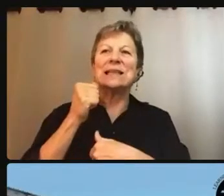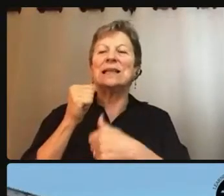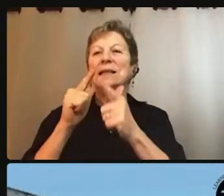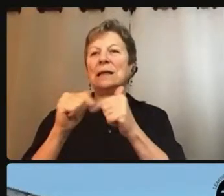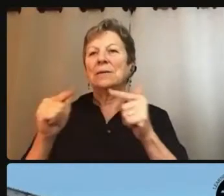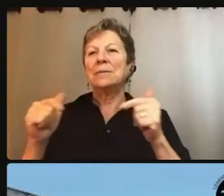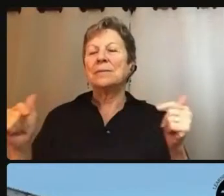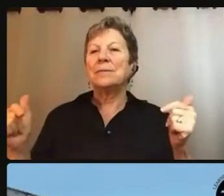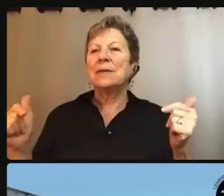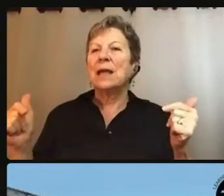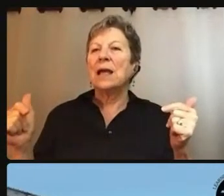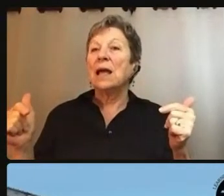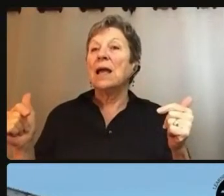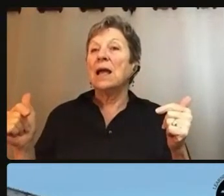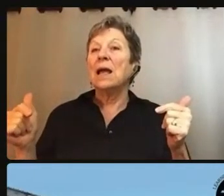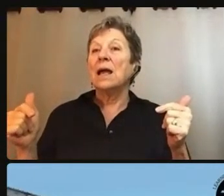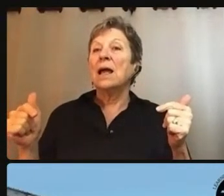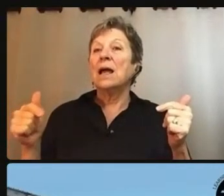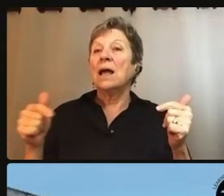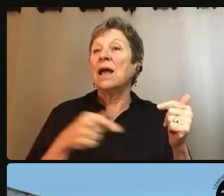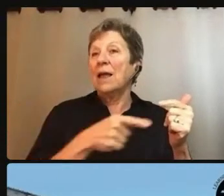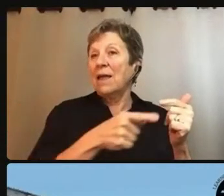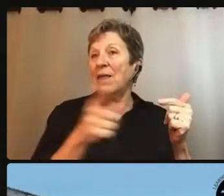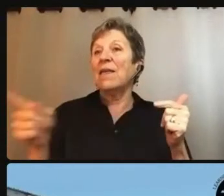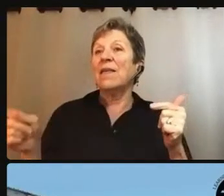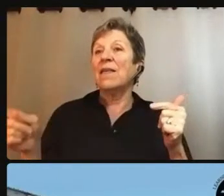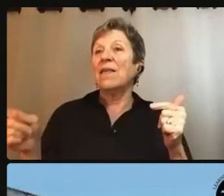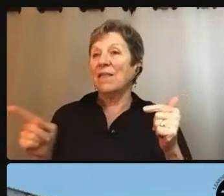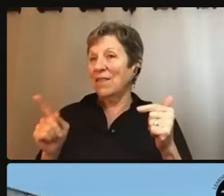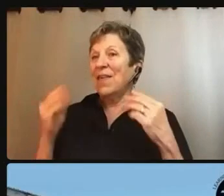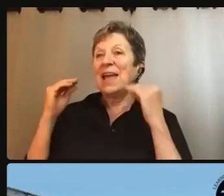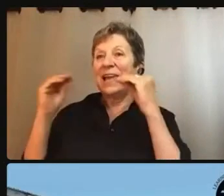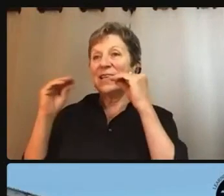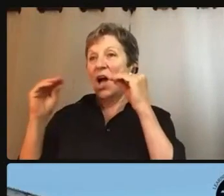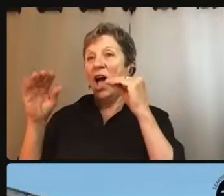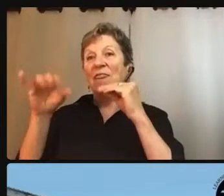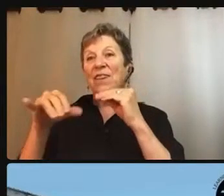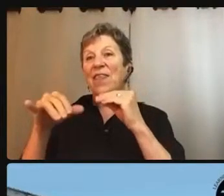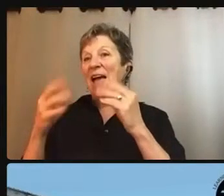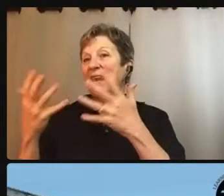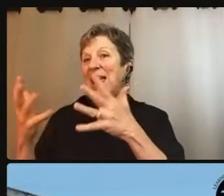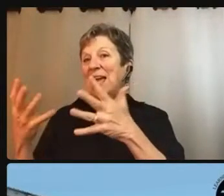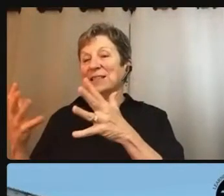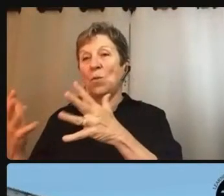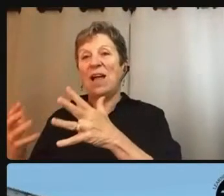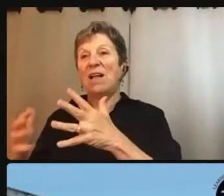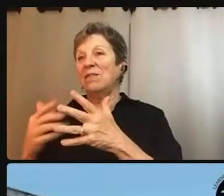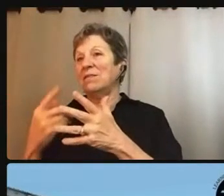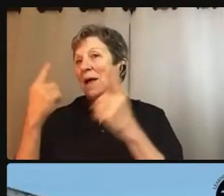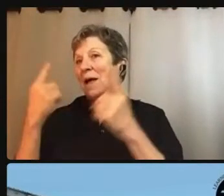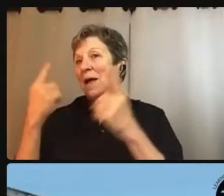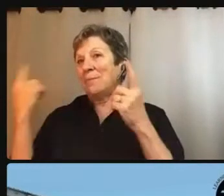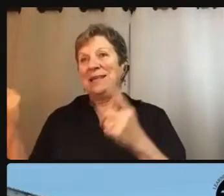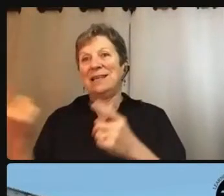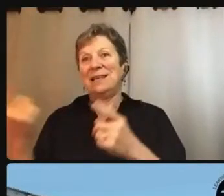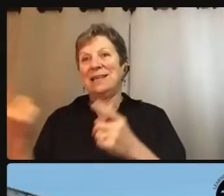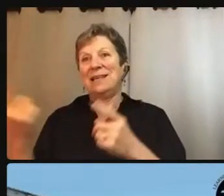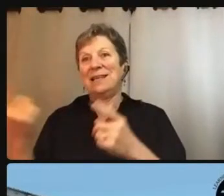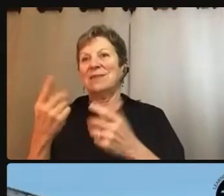THINGS LIKE THAT. THOSE ARE THOSE ARE THINGS THAT THEY WERE THEY TAUGHT THAT AS